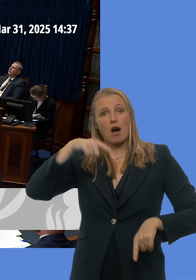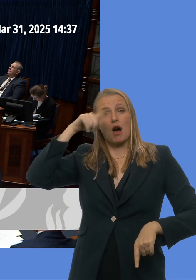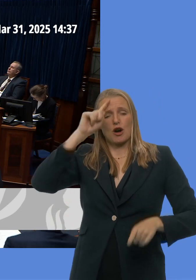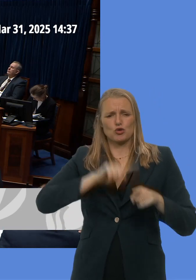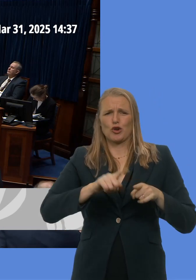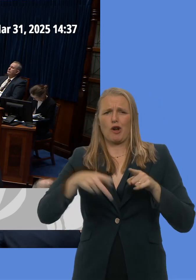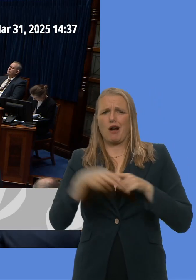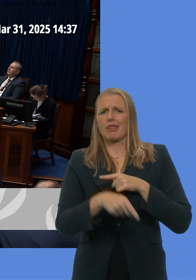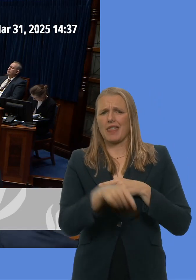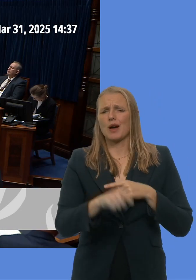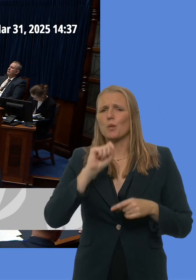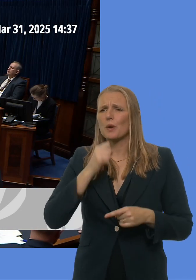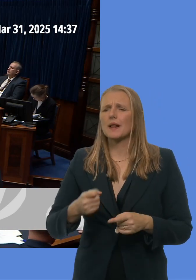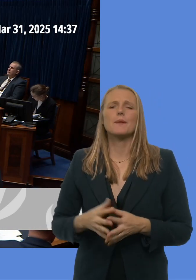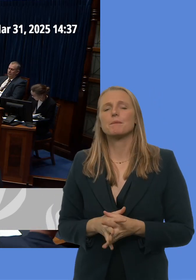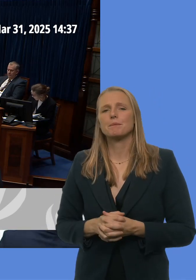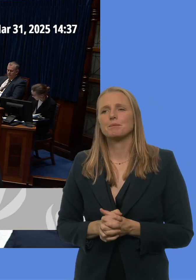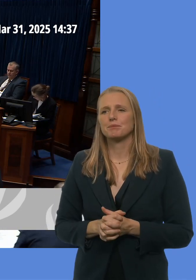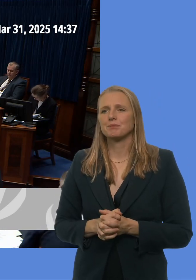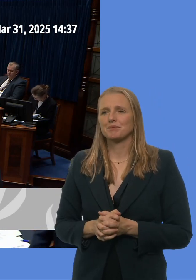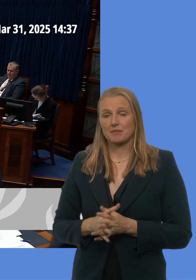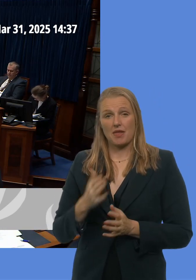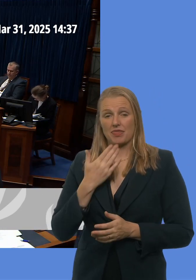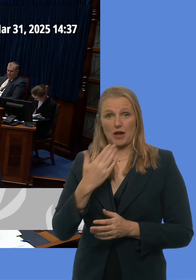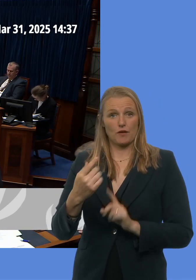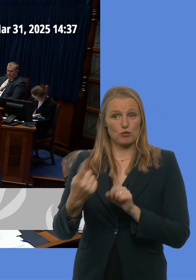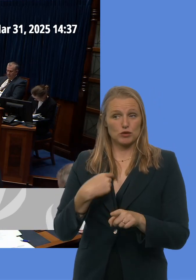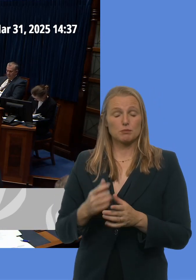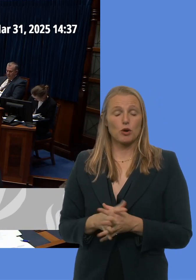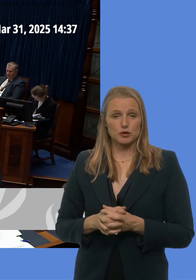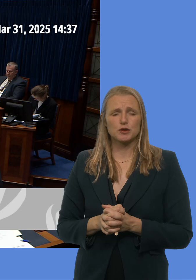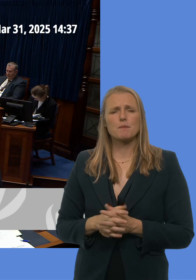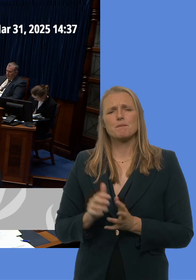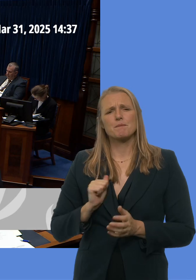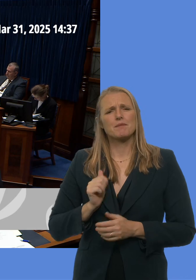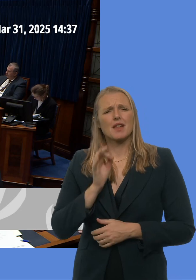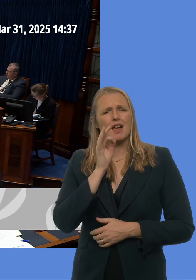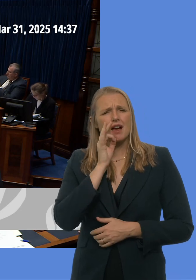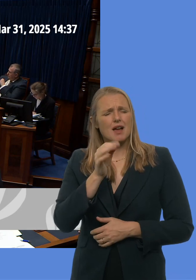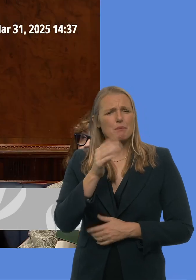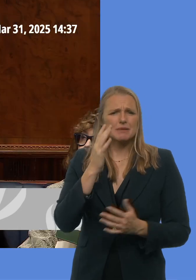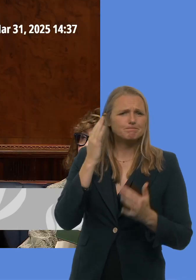I thank the Deputy First Minister for that response. Has any consideration been given or any discussions